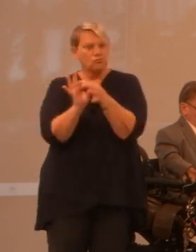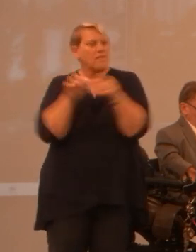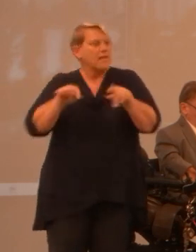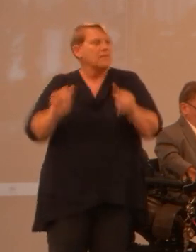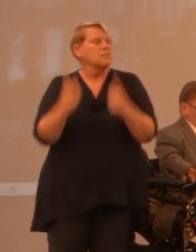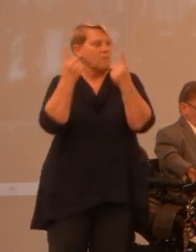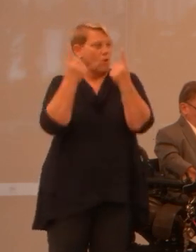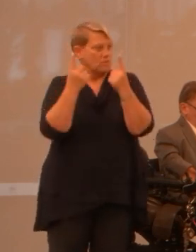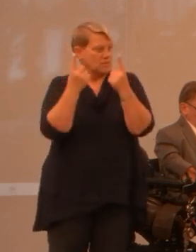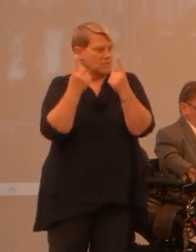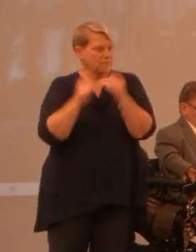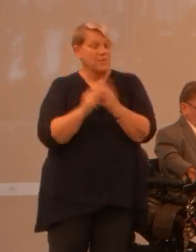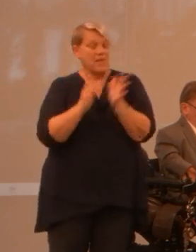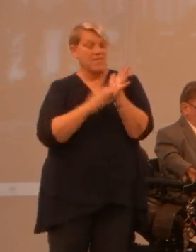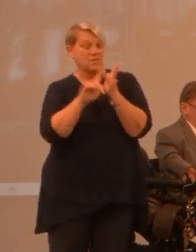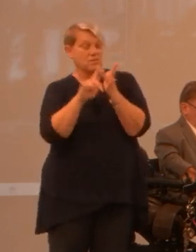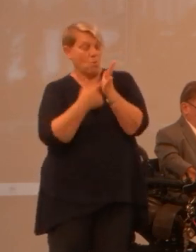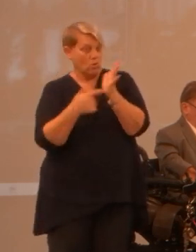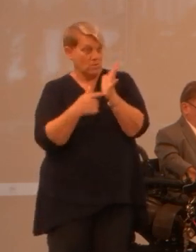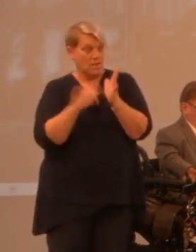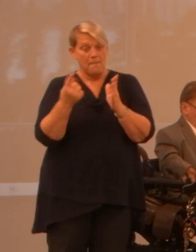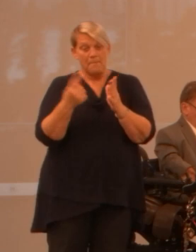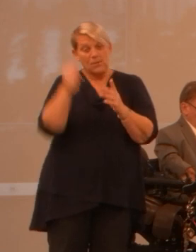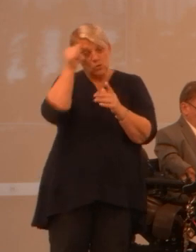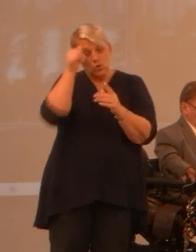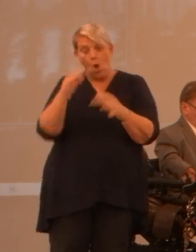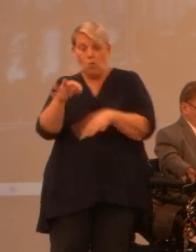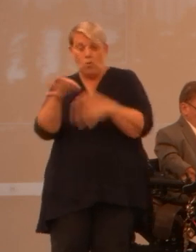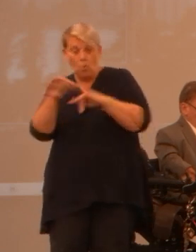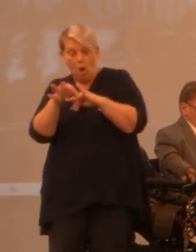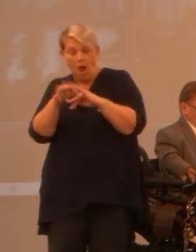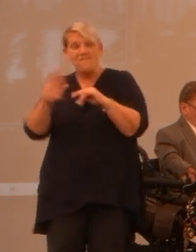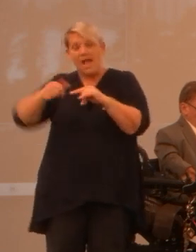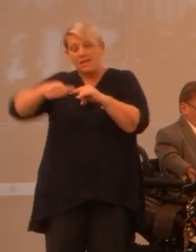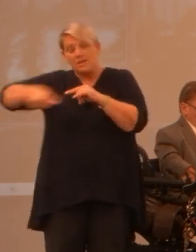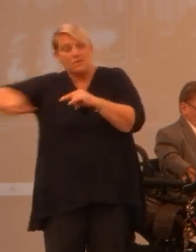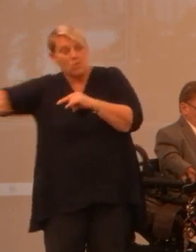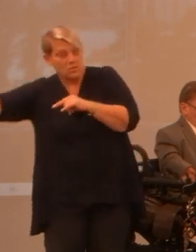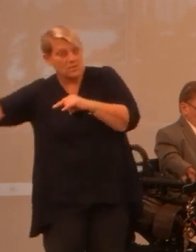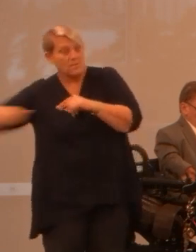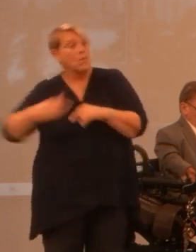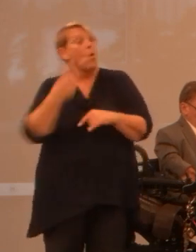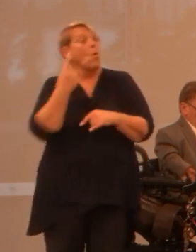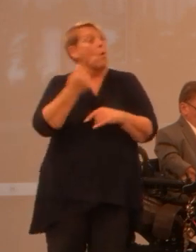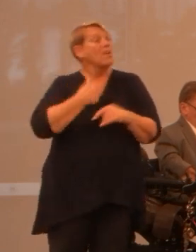wife and the in-laws. But was also one of our laws, one of our laws of who we could